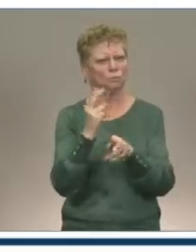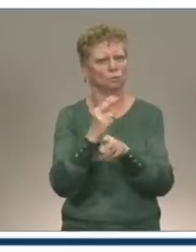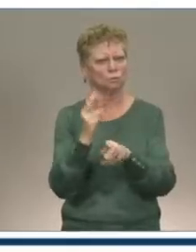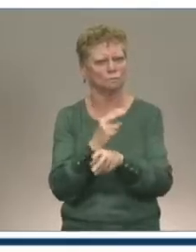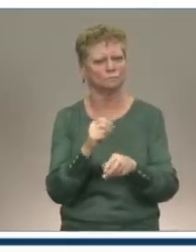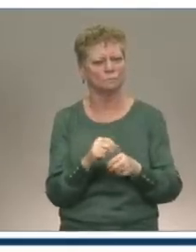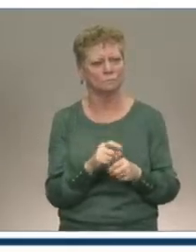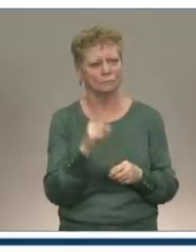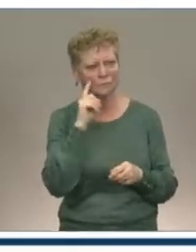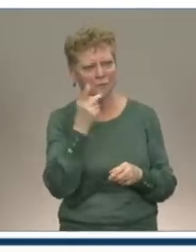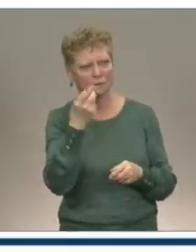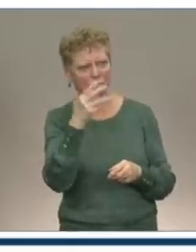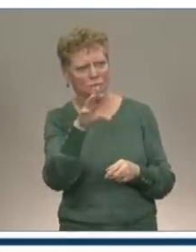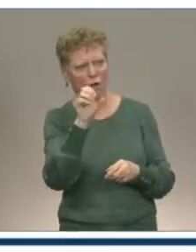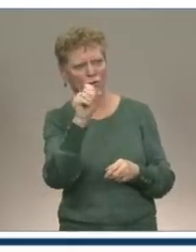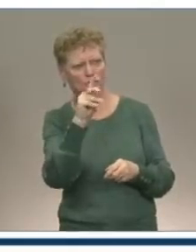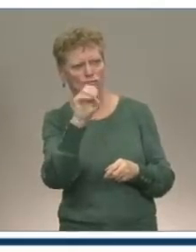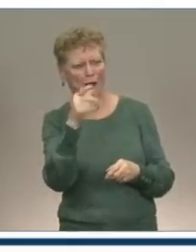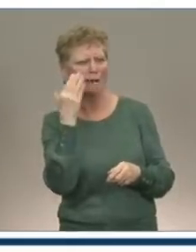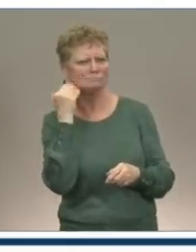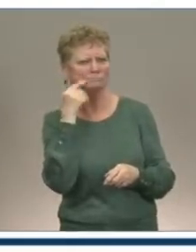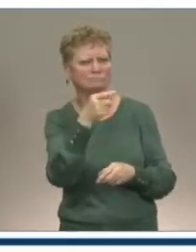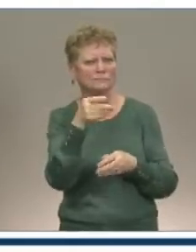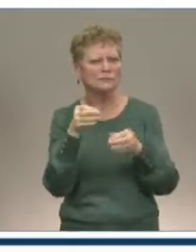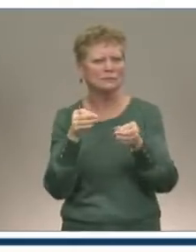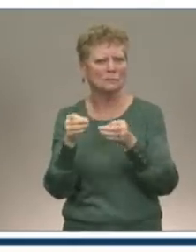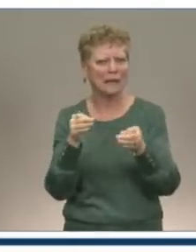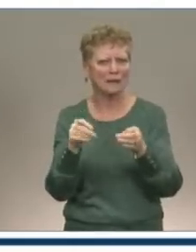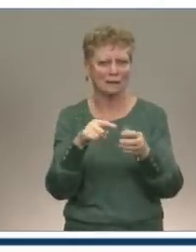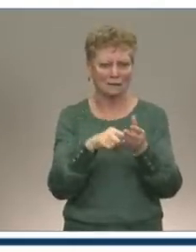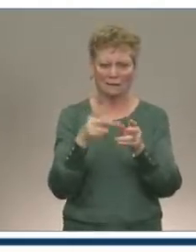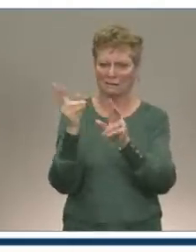strang i think alluded to it as well but that's that's an app that can be downloaded i have it